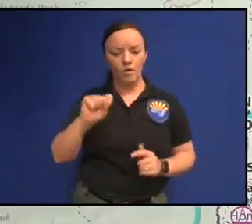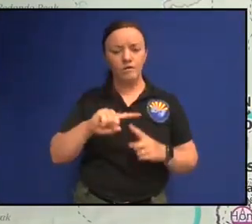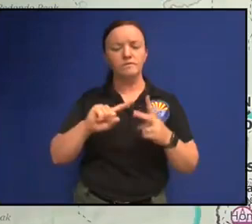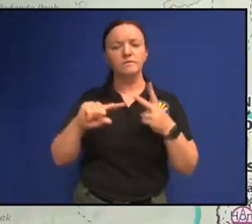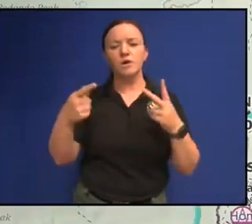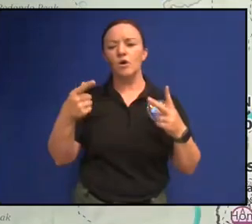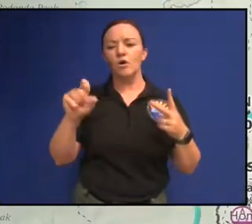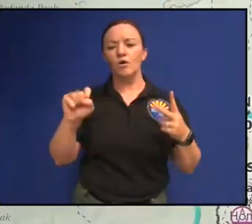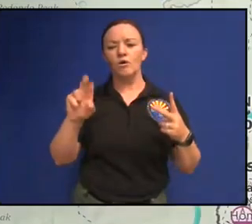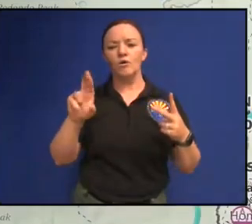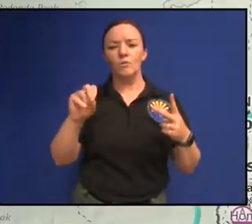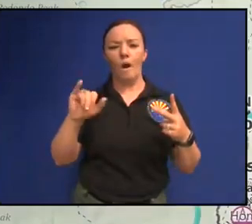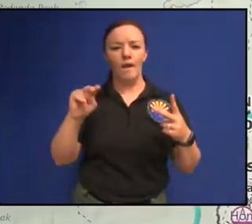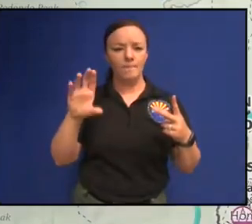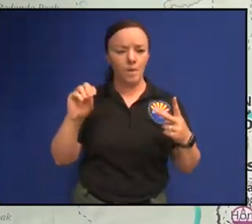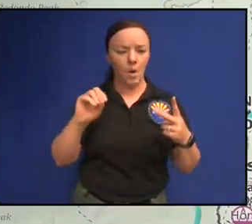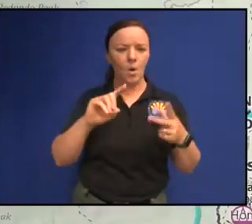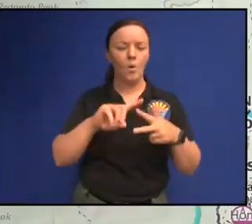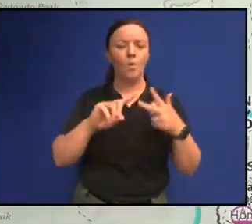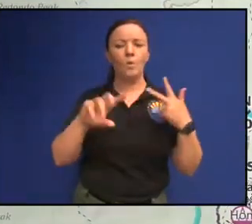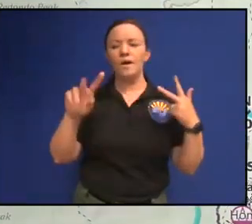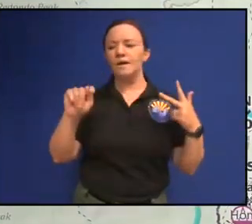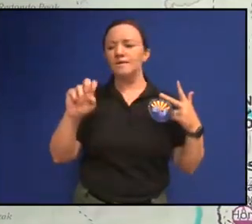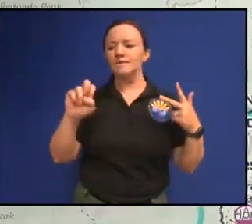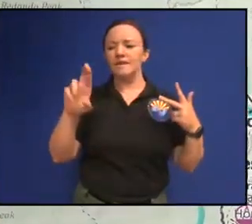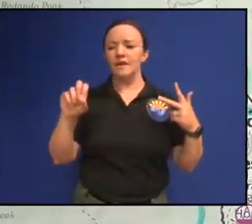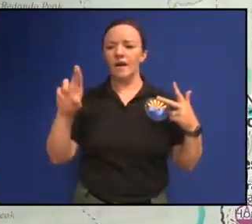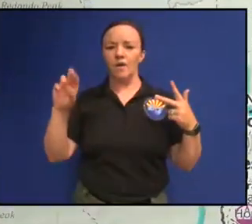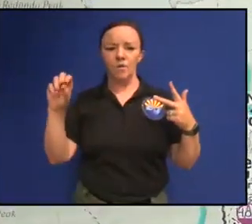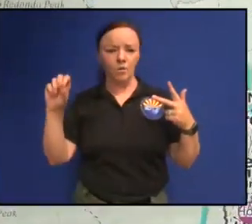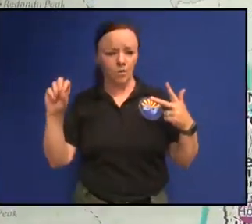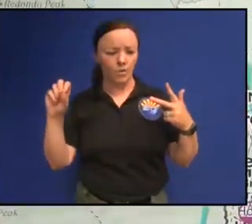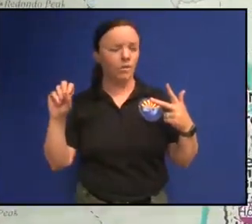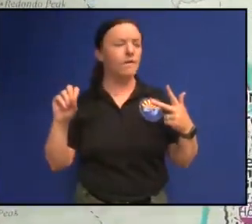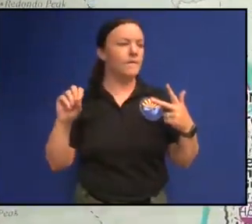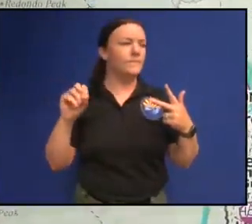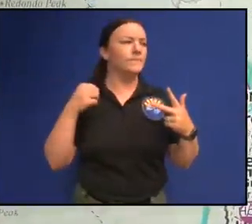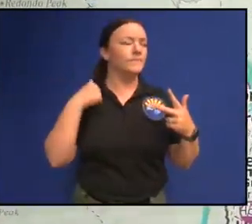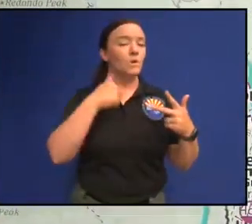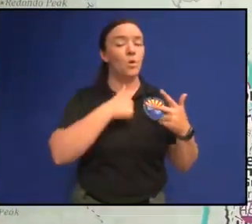GERONIMO AND TERERRO. SO WE HAVE GOT IT TO A PLACE NOW WHERE WE CAN SET BACK